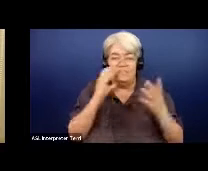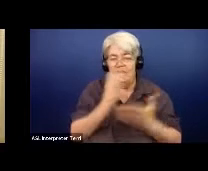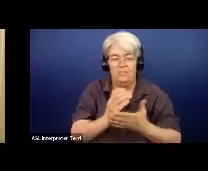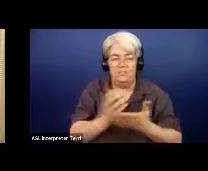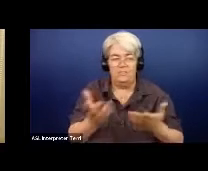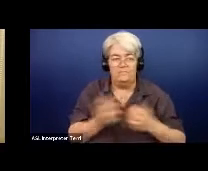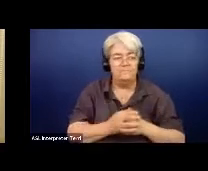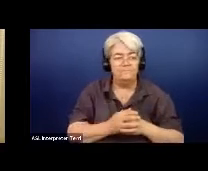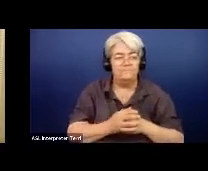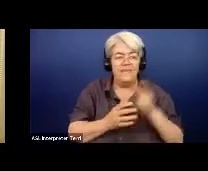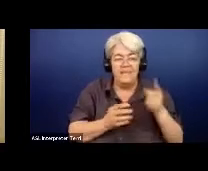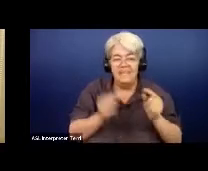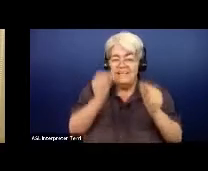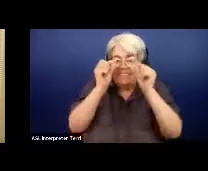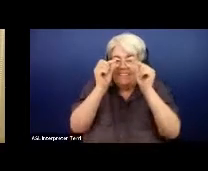It is teeny, tiny print. I wanted to